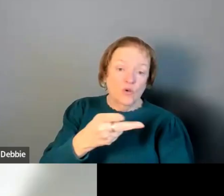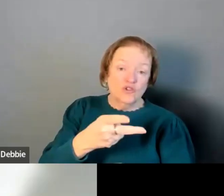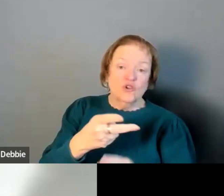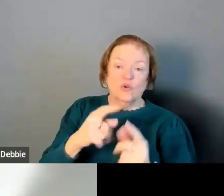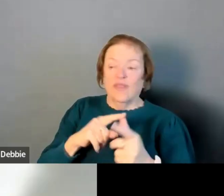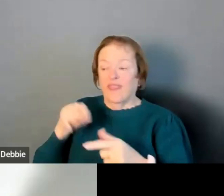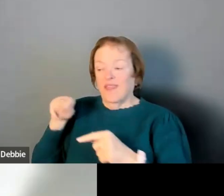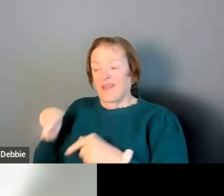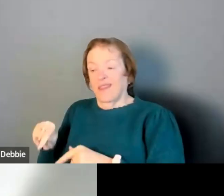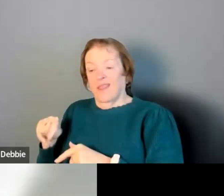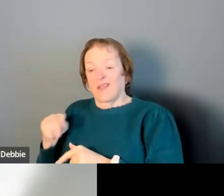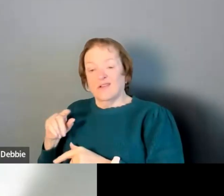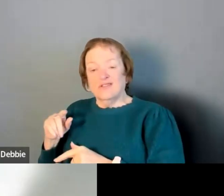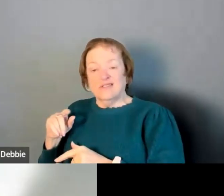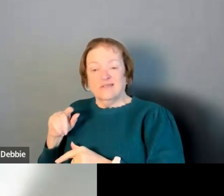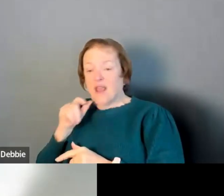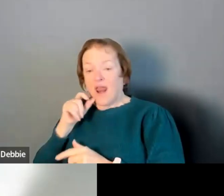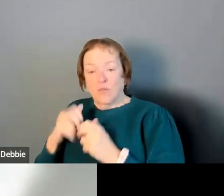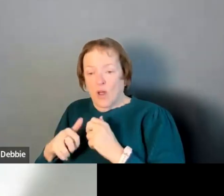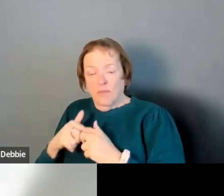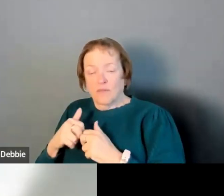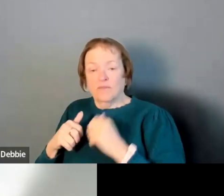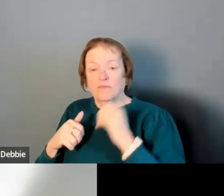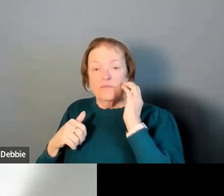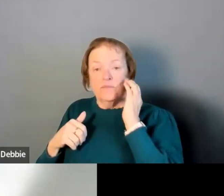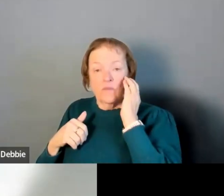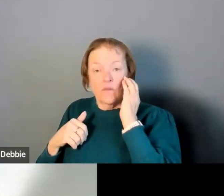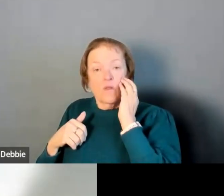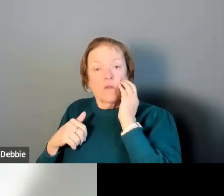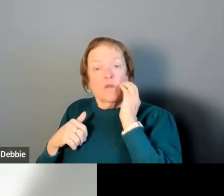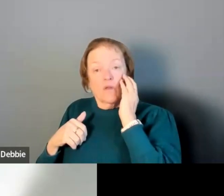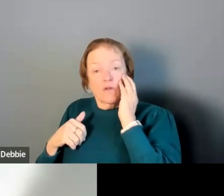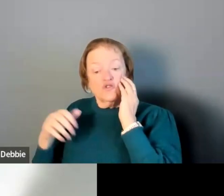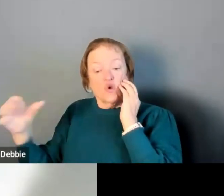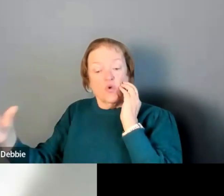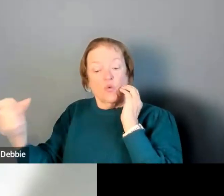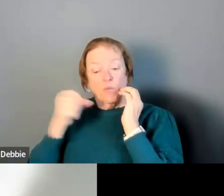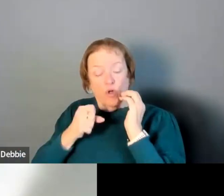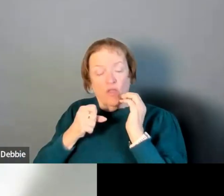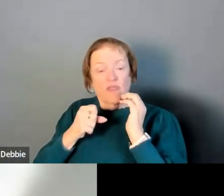to just take that student out of the classroom for a moment to check everything, have a mic with you.